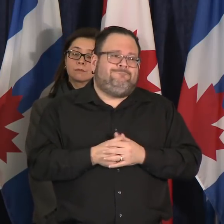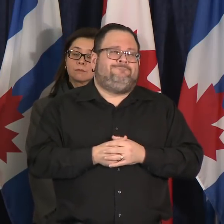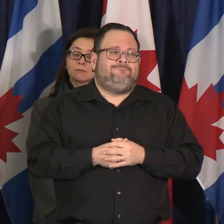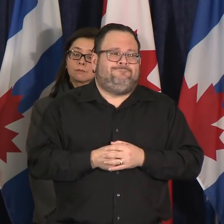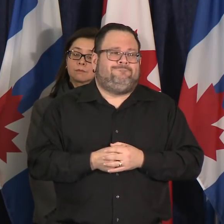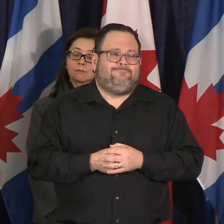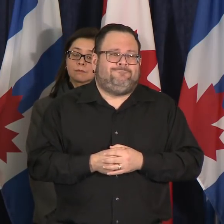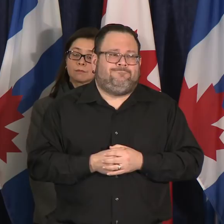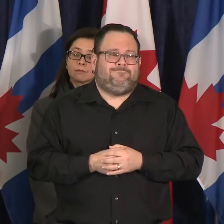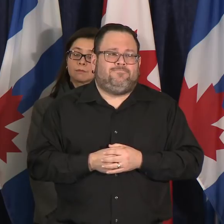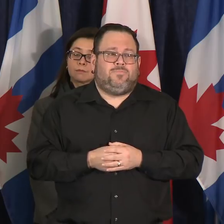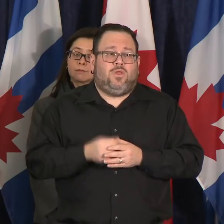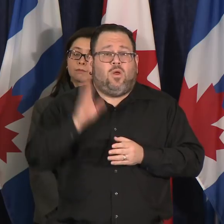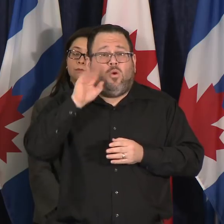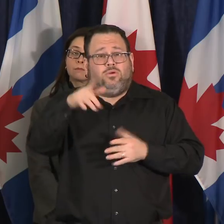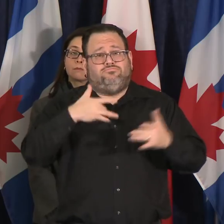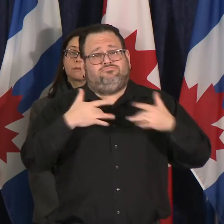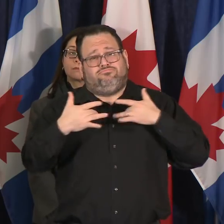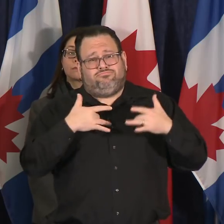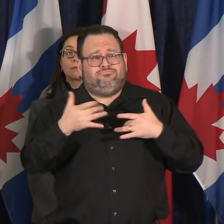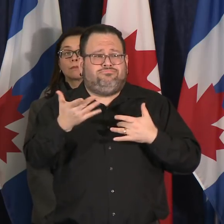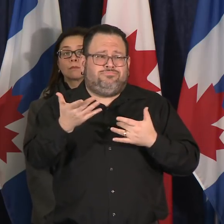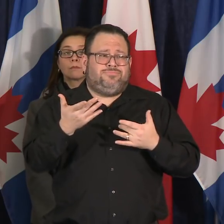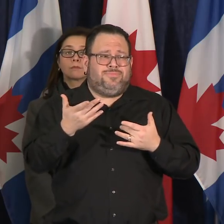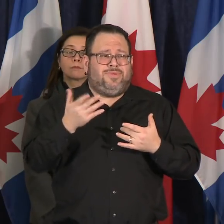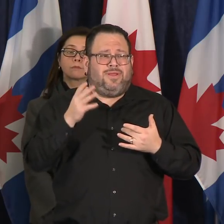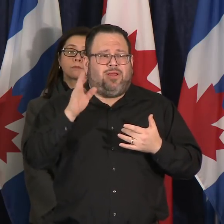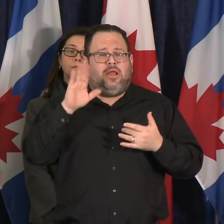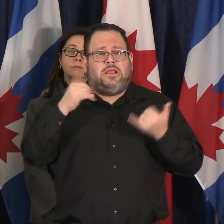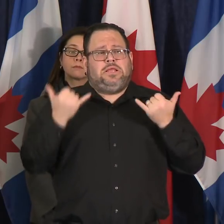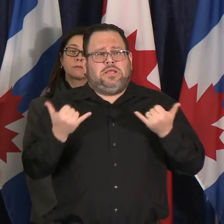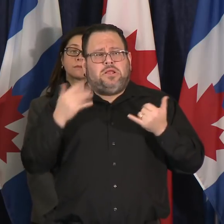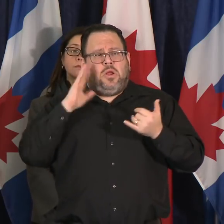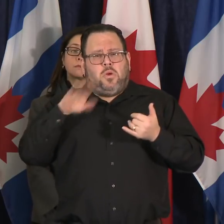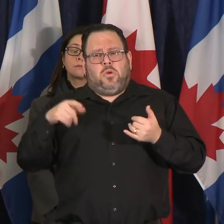and it's worth reviewing is it is it harder to review these when you when you